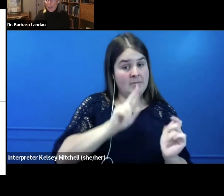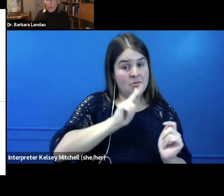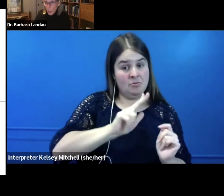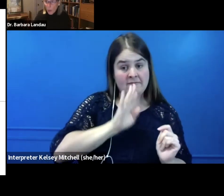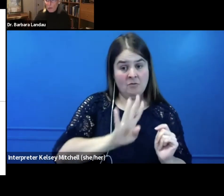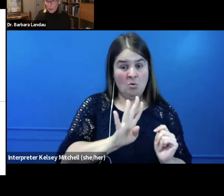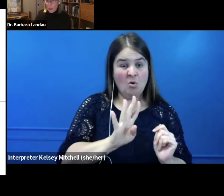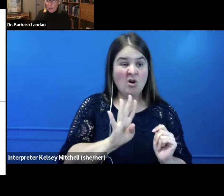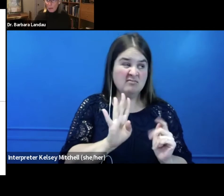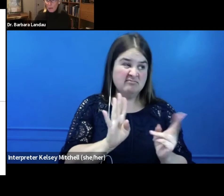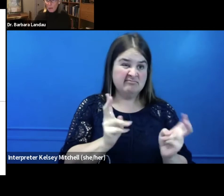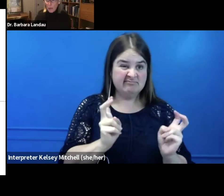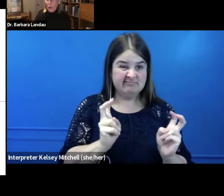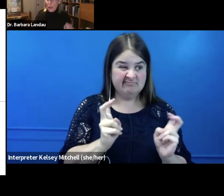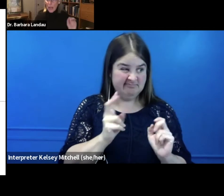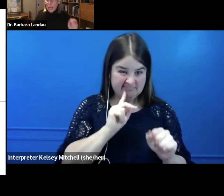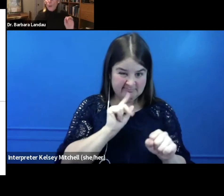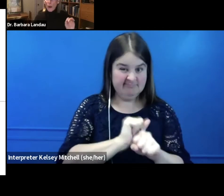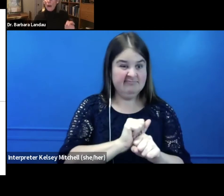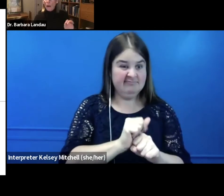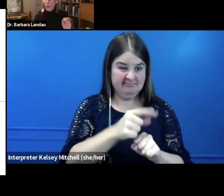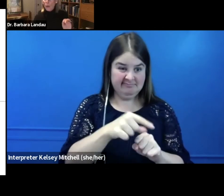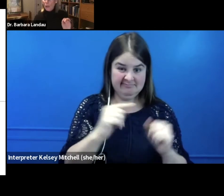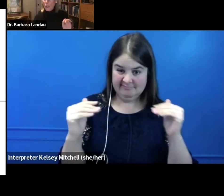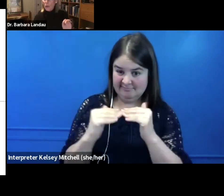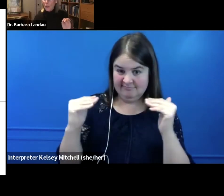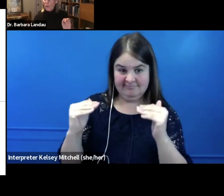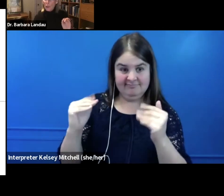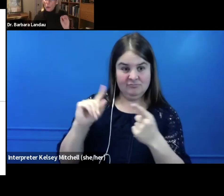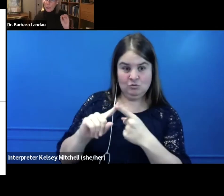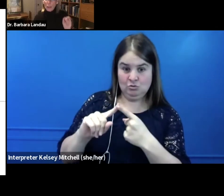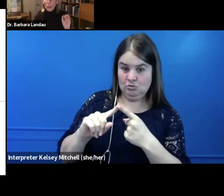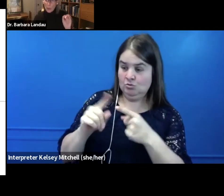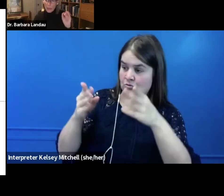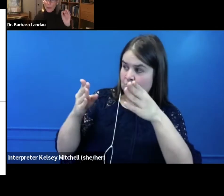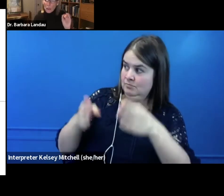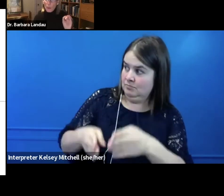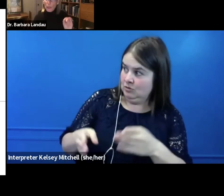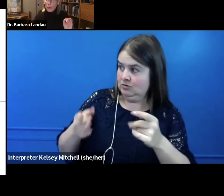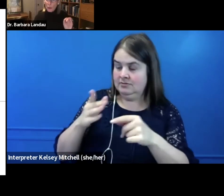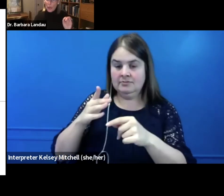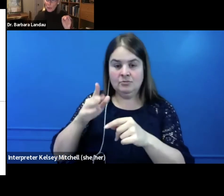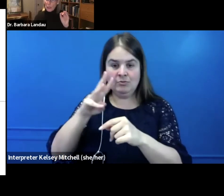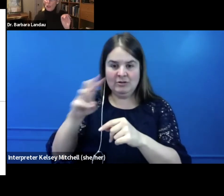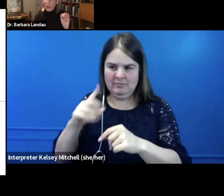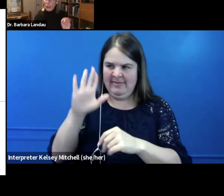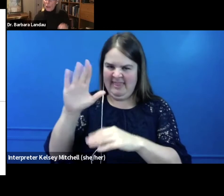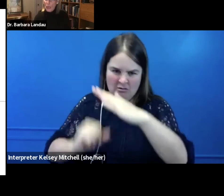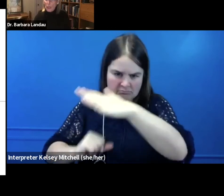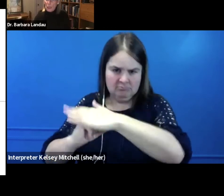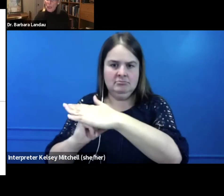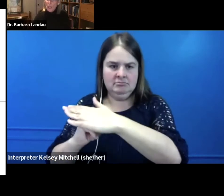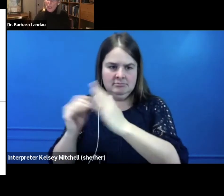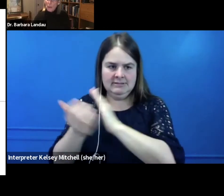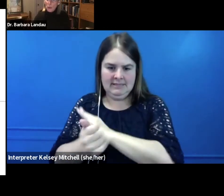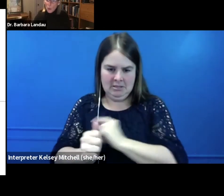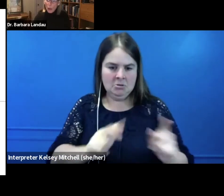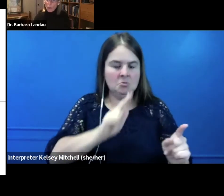equivalent they're that's where a william syndrome individual gets to in this particular